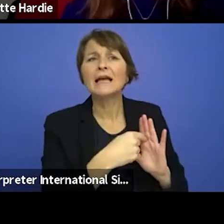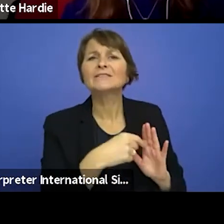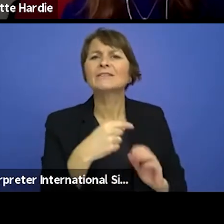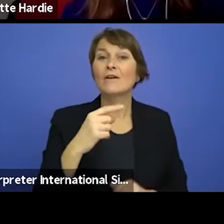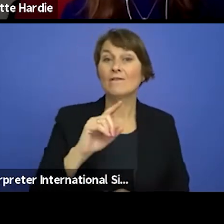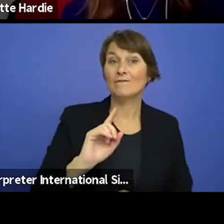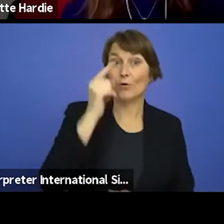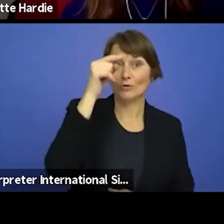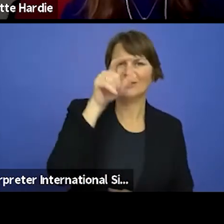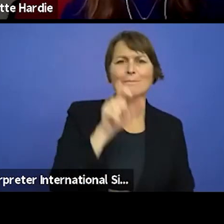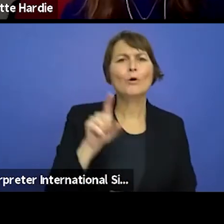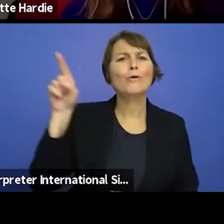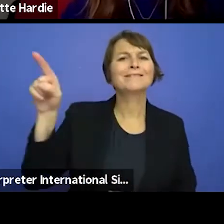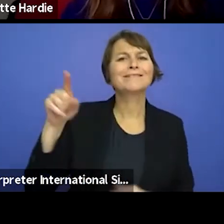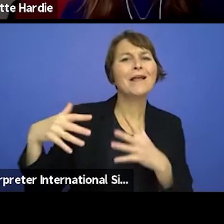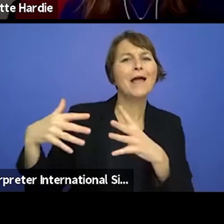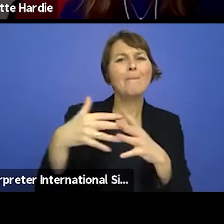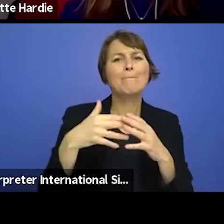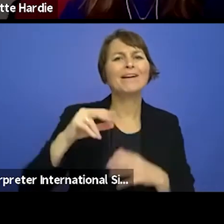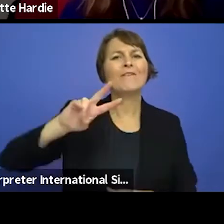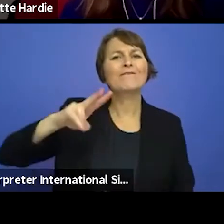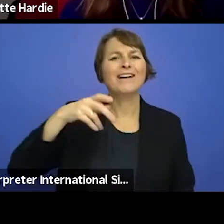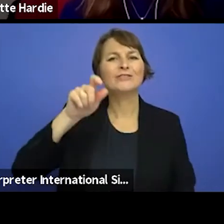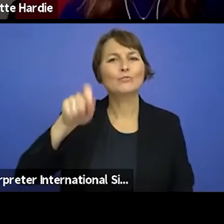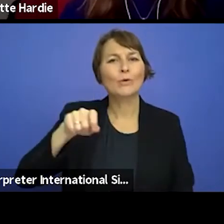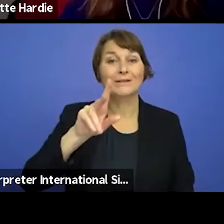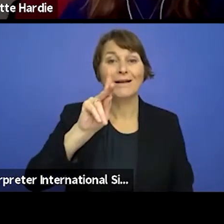president like vice- president and I find it like well she's a lawyer, she does all these other